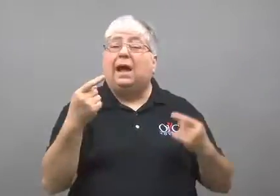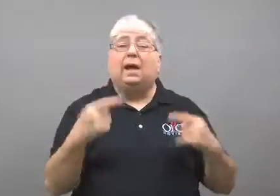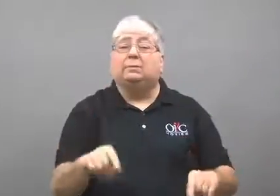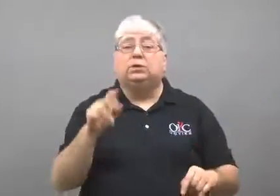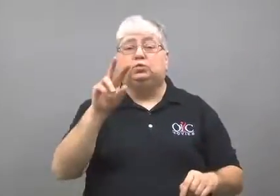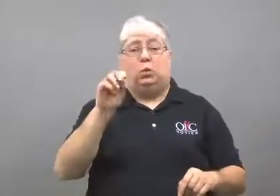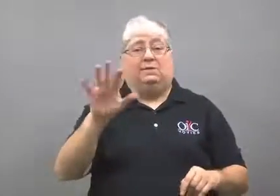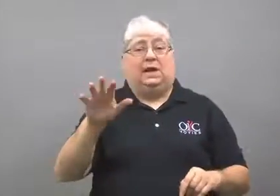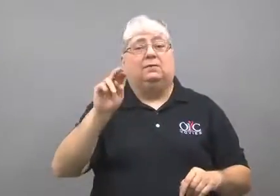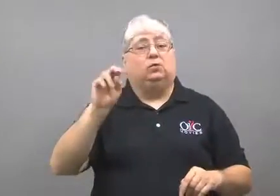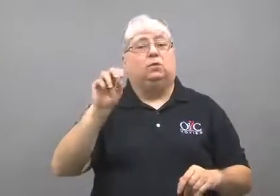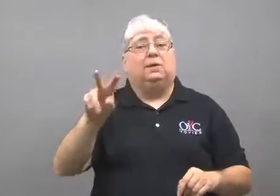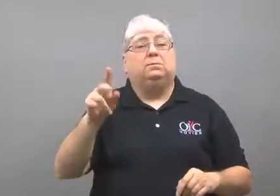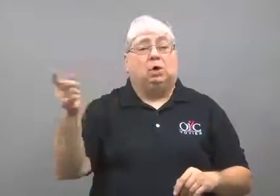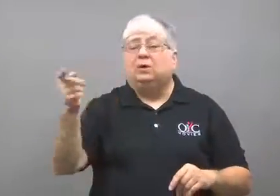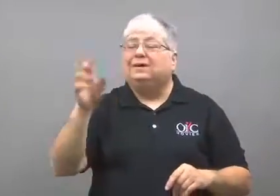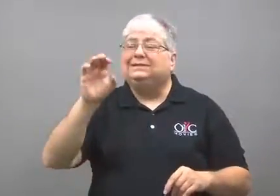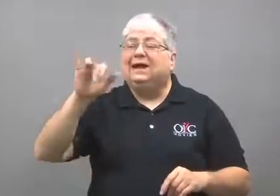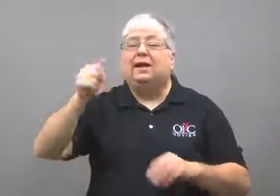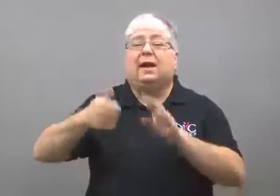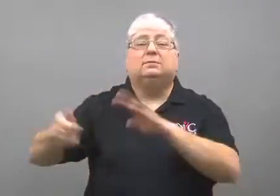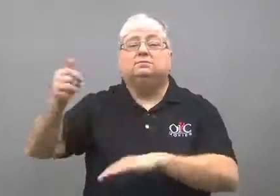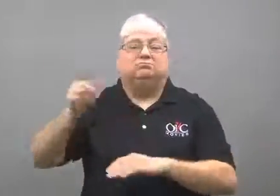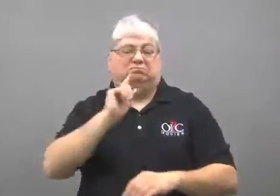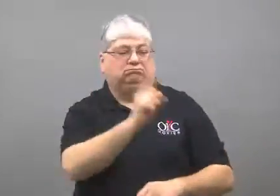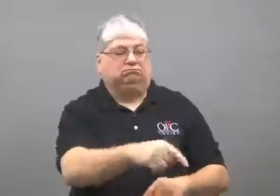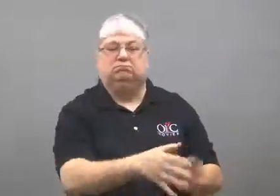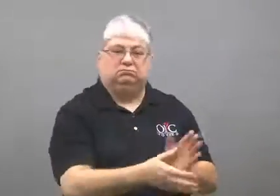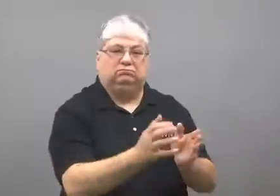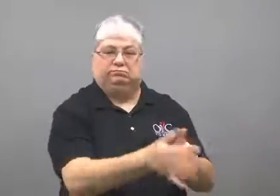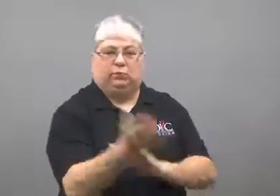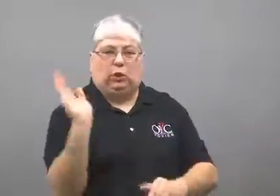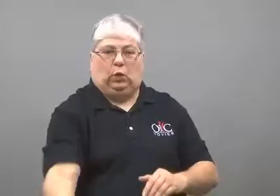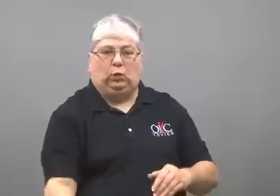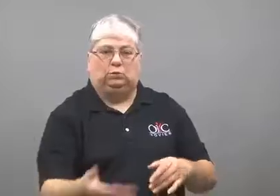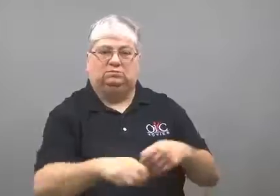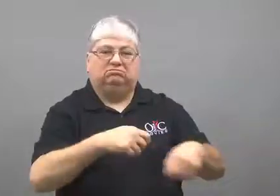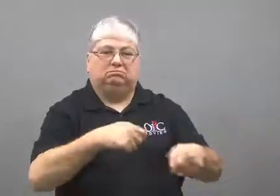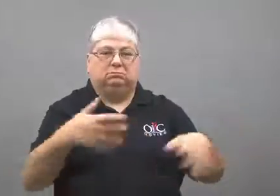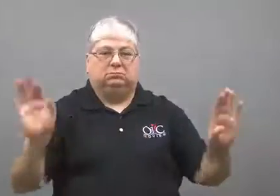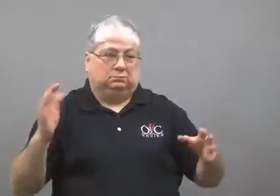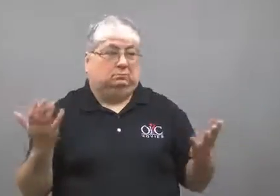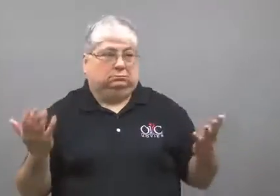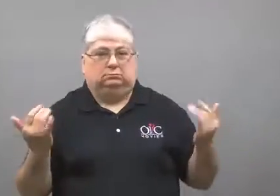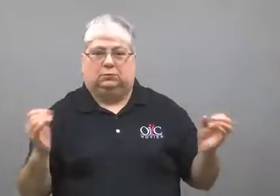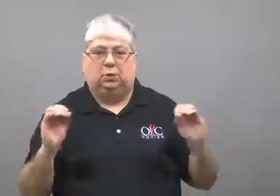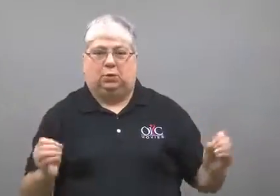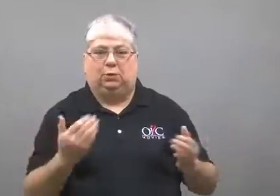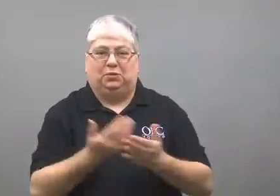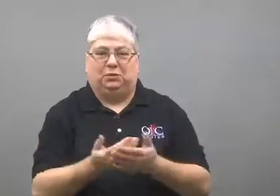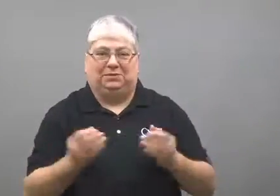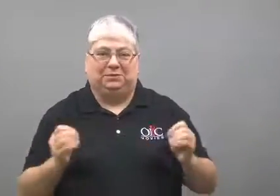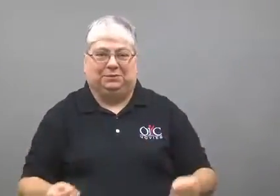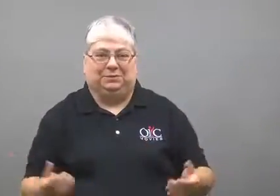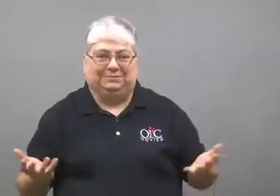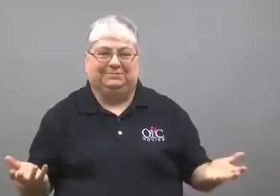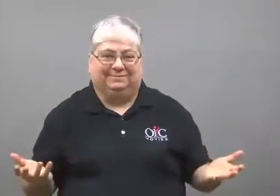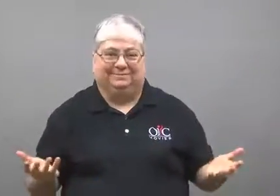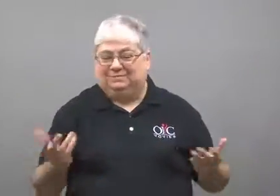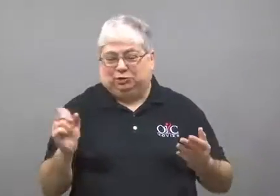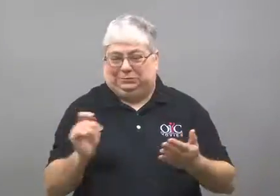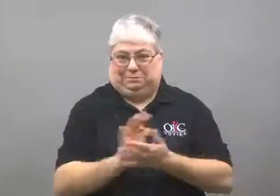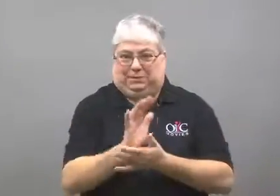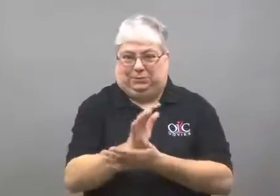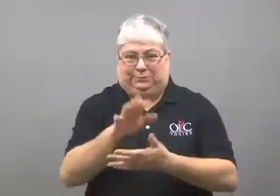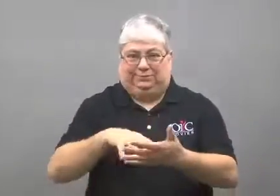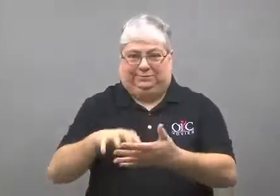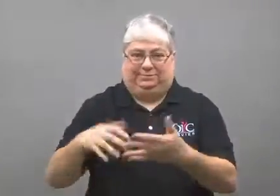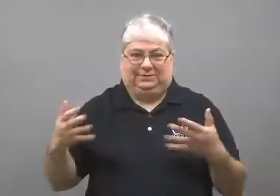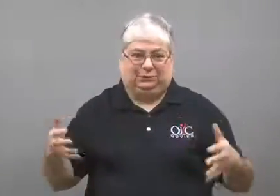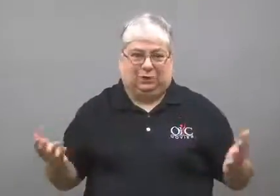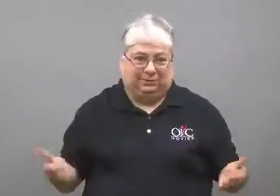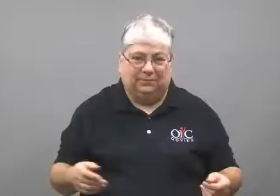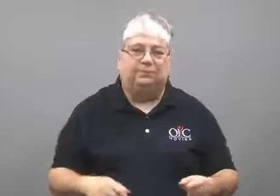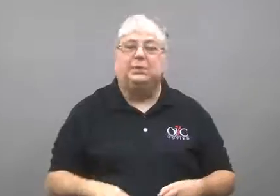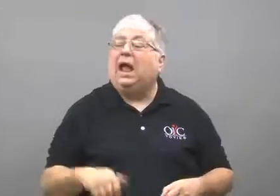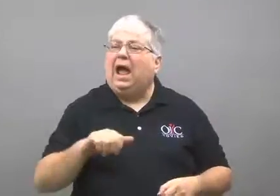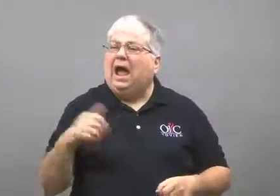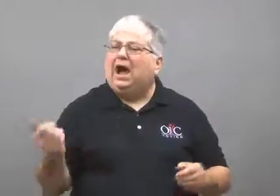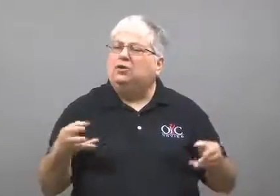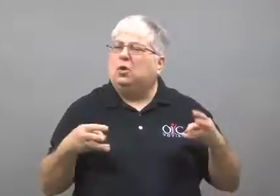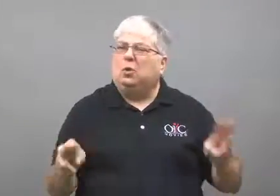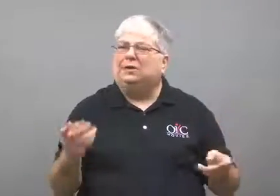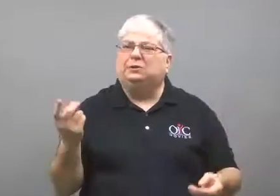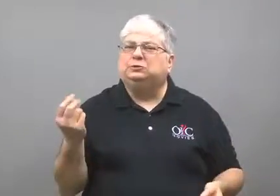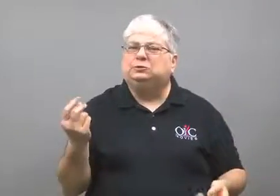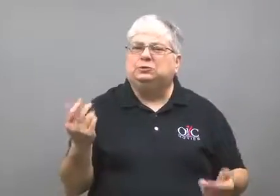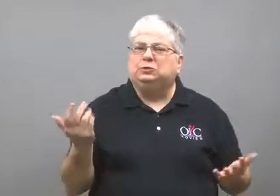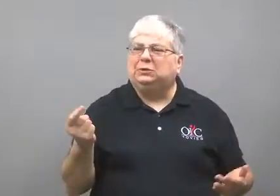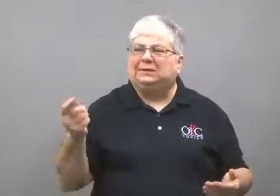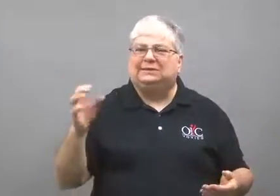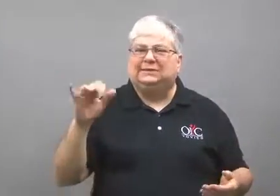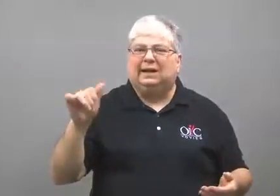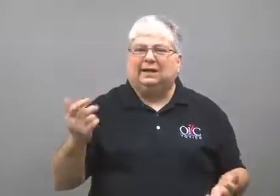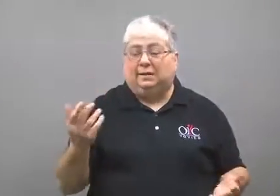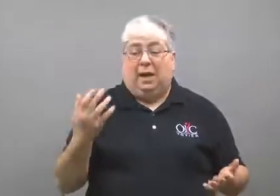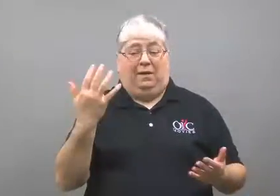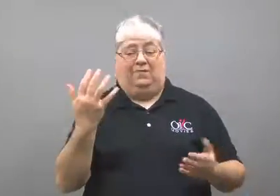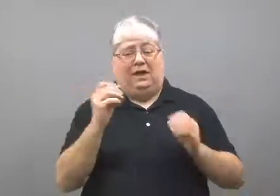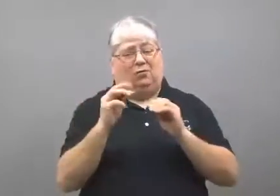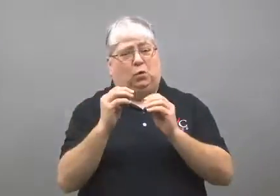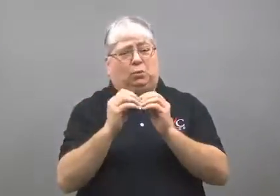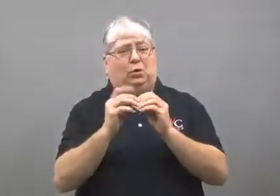CIA officials had them destroyed in November of 2005, leaving no evidence except on paper.